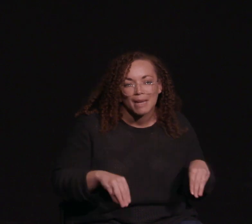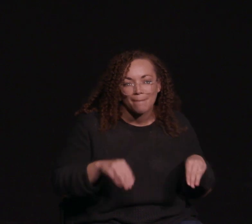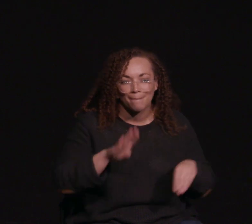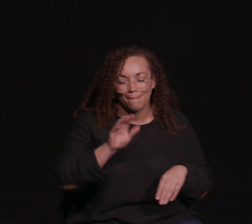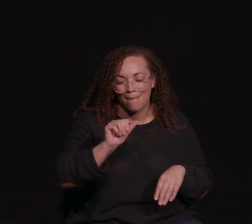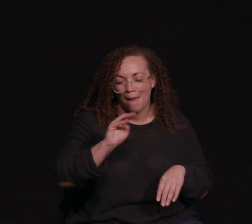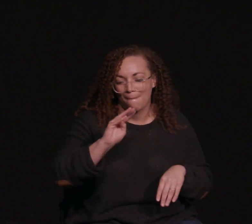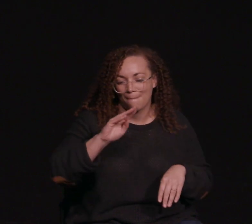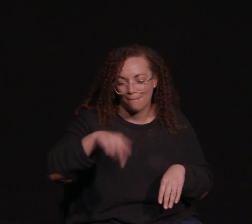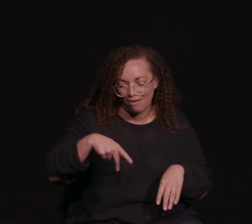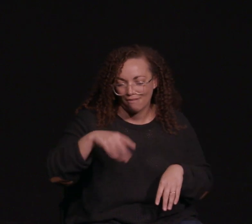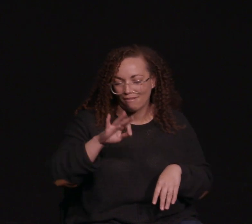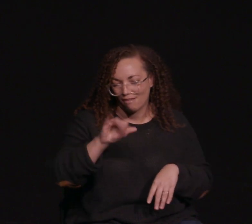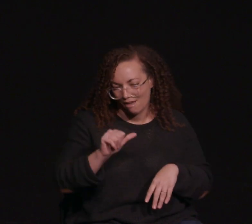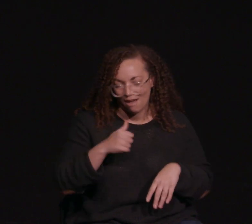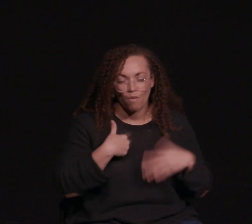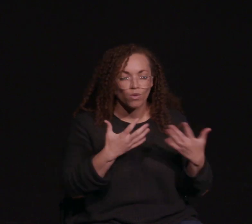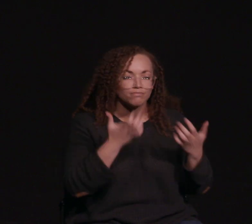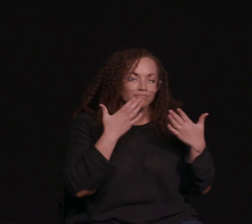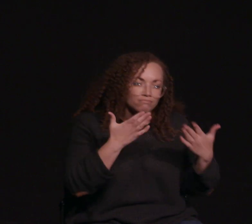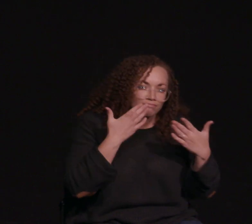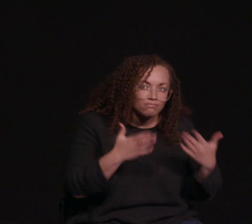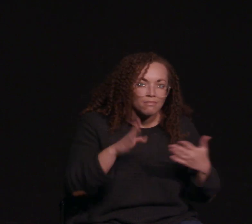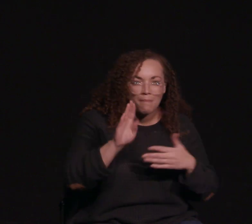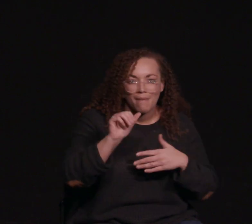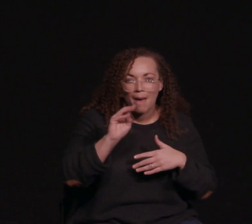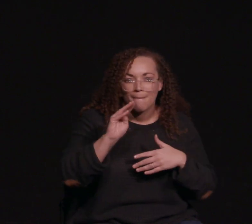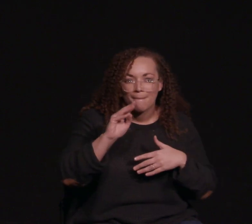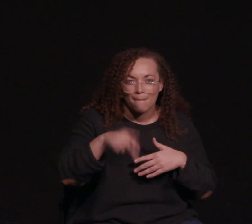so I wanna thank BAMPFA helmed by director Julie Rodrigues